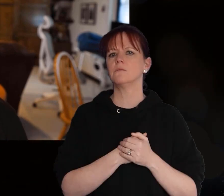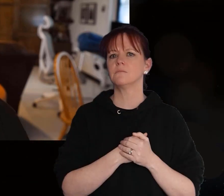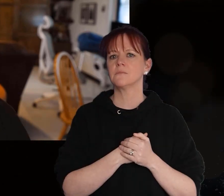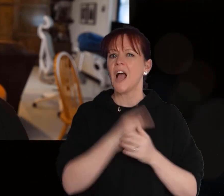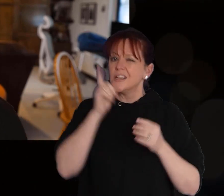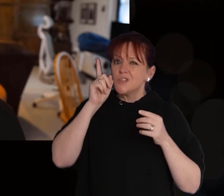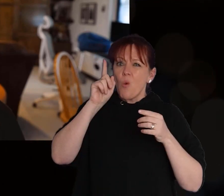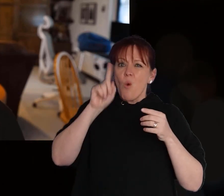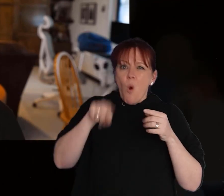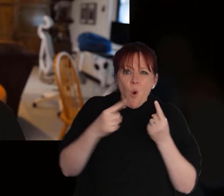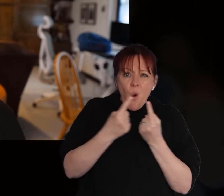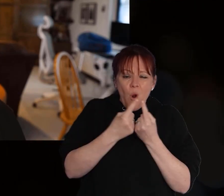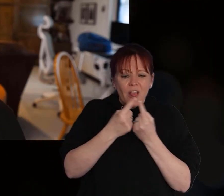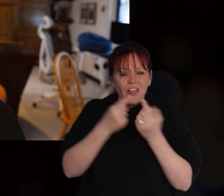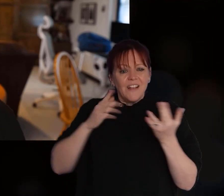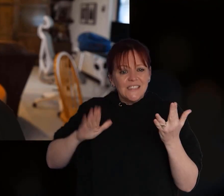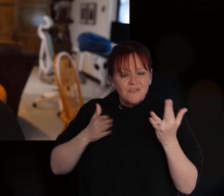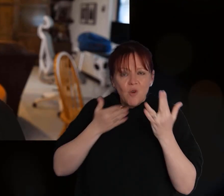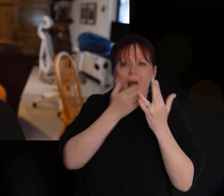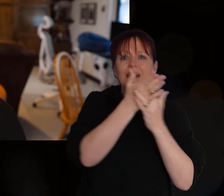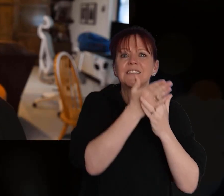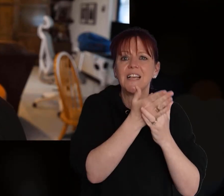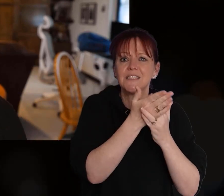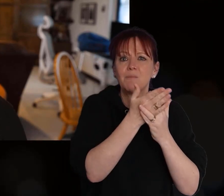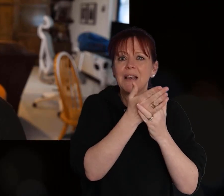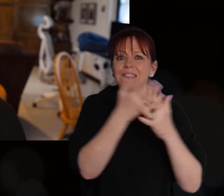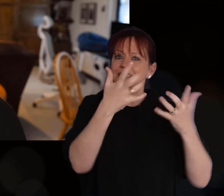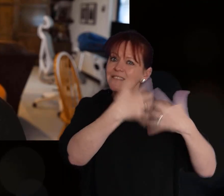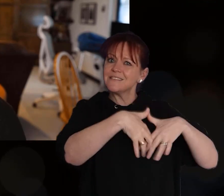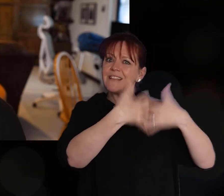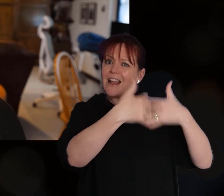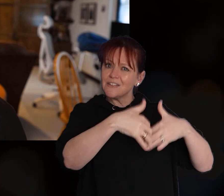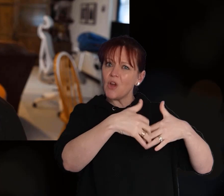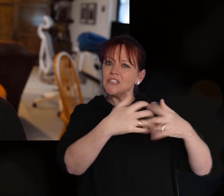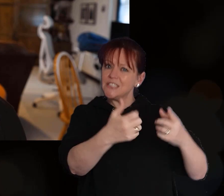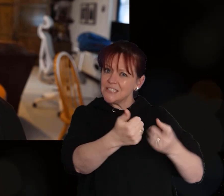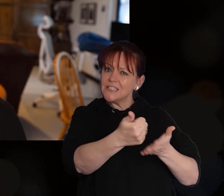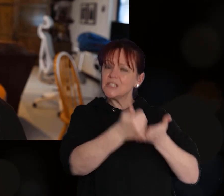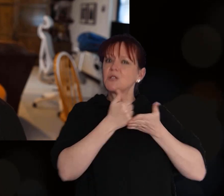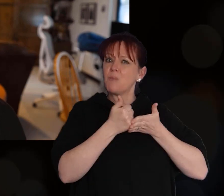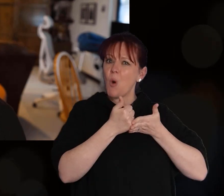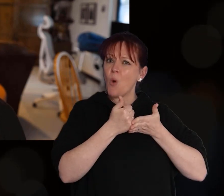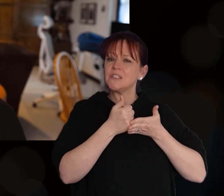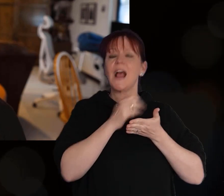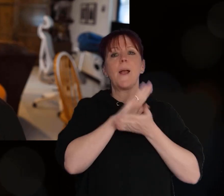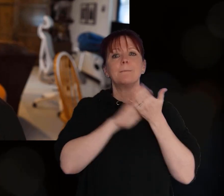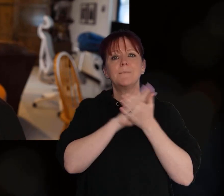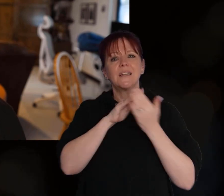adds to a wider toolkit to be drawn upon. Meaning that more people's needs, capabilities and preferences can be met.